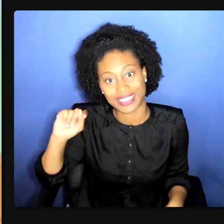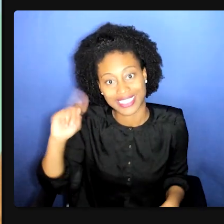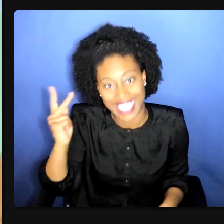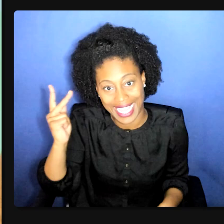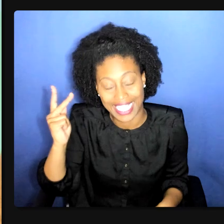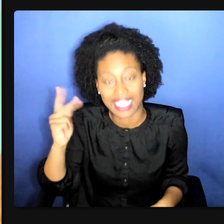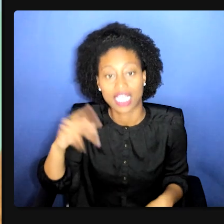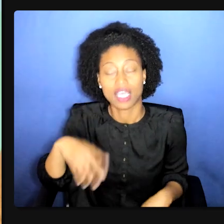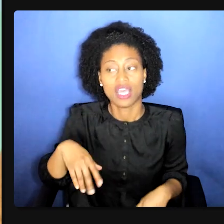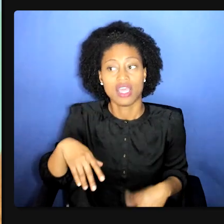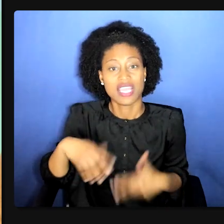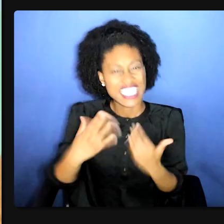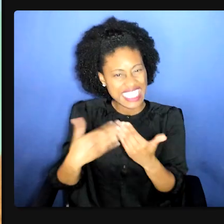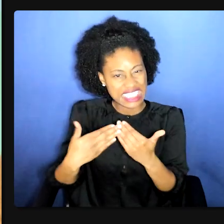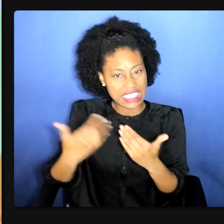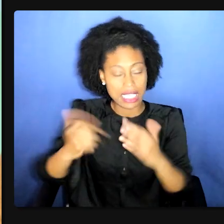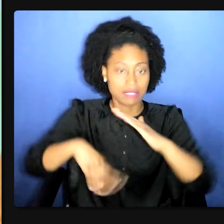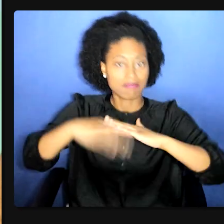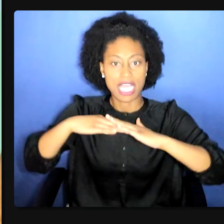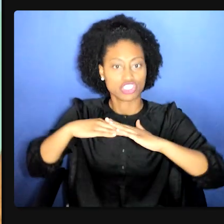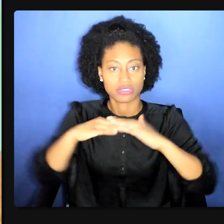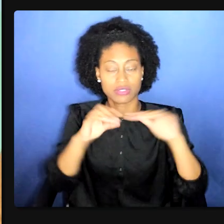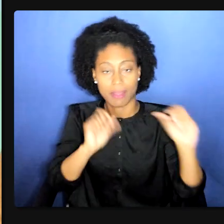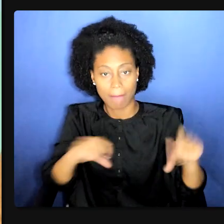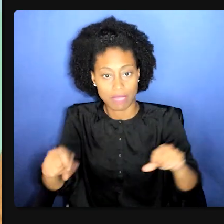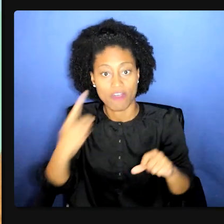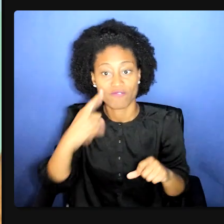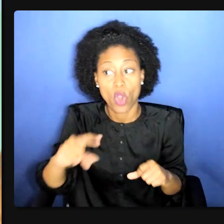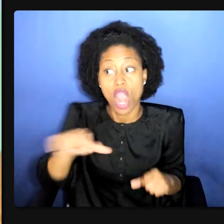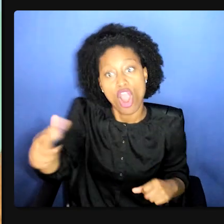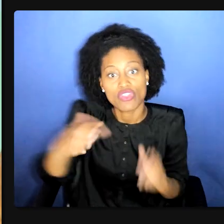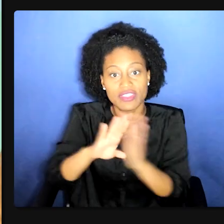are trying to make it as easy as possible for other developers to make their acts accessible